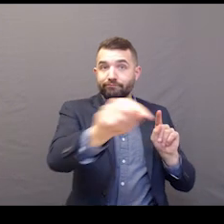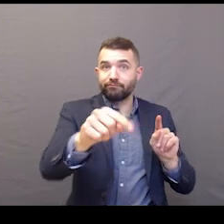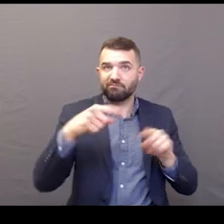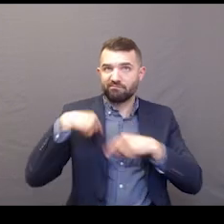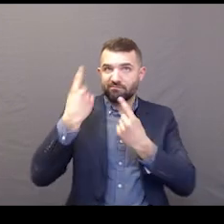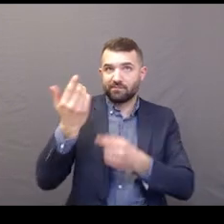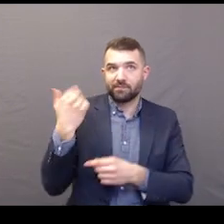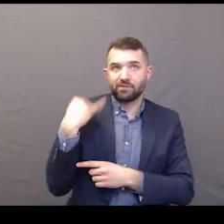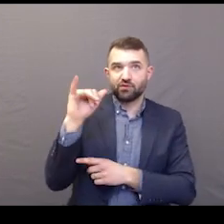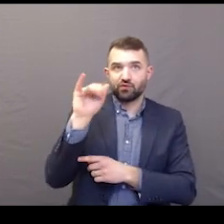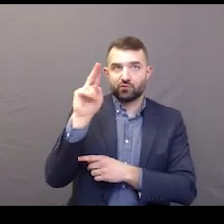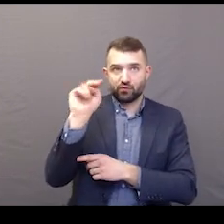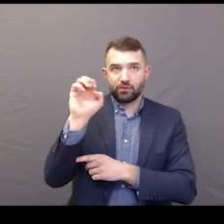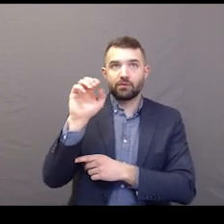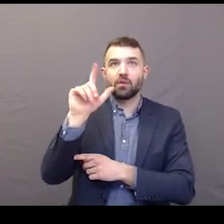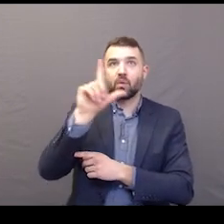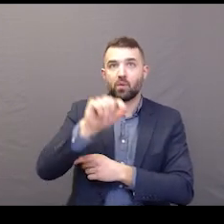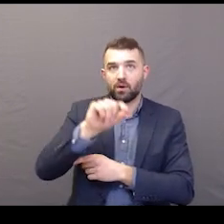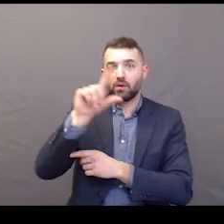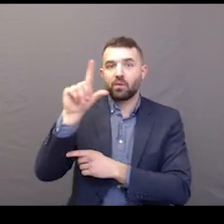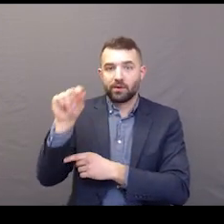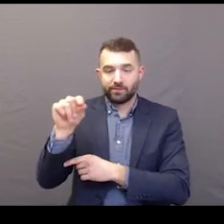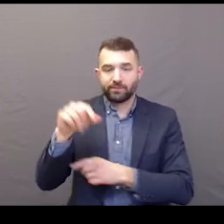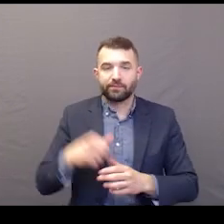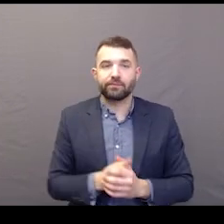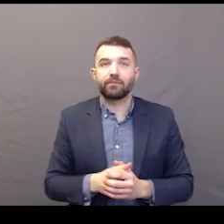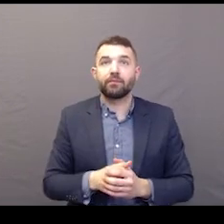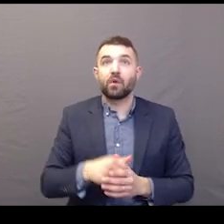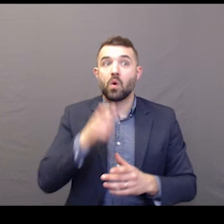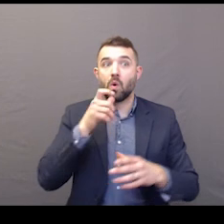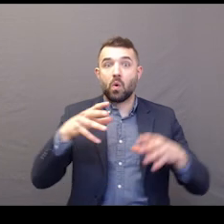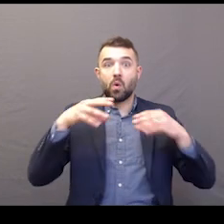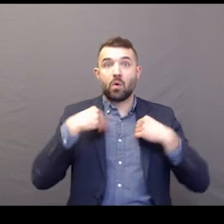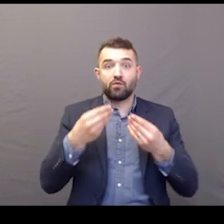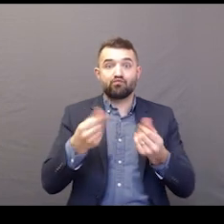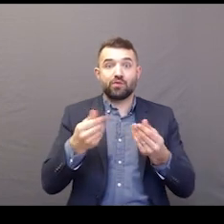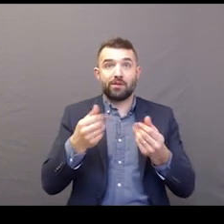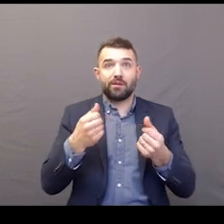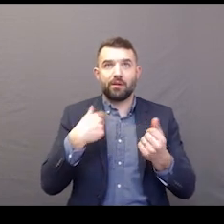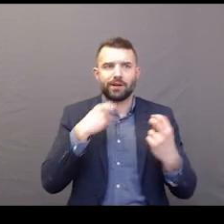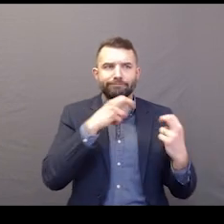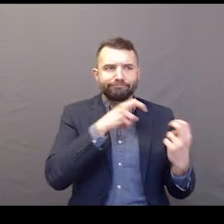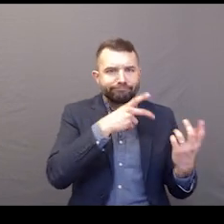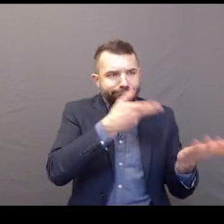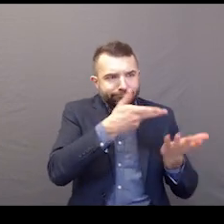has been meeting with property owners across the corridor who may be affected by the project, based on early conceptual designs.